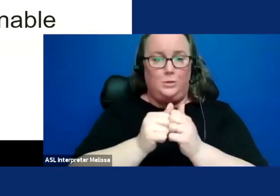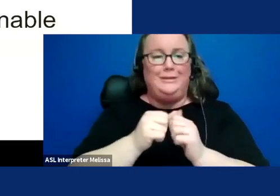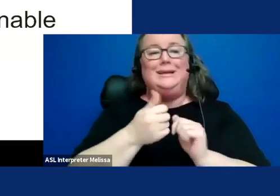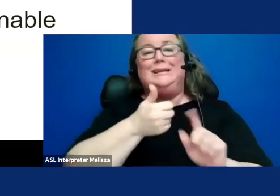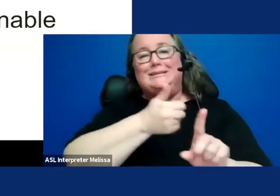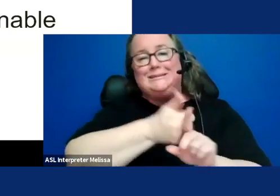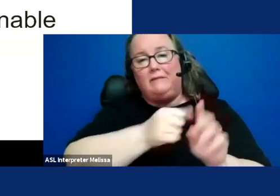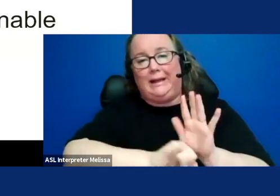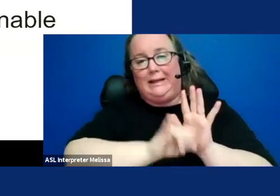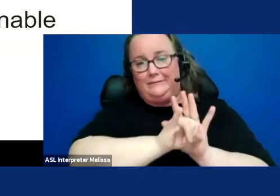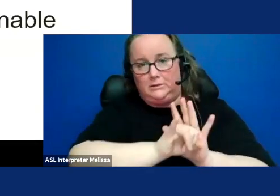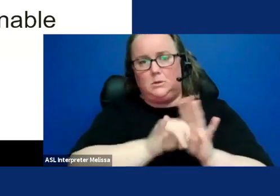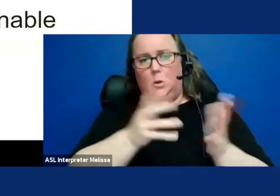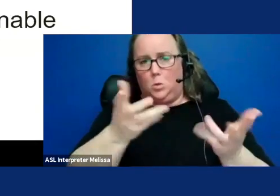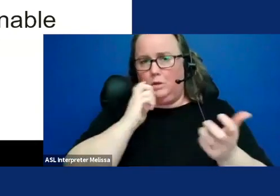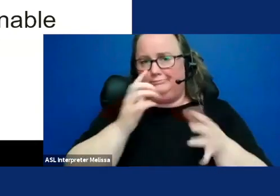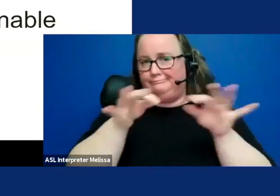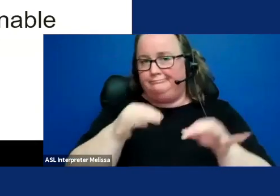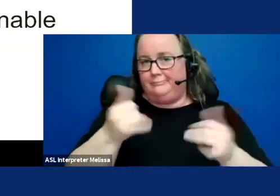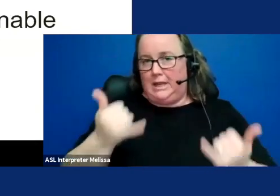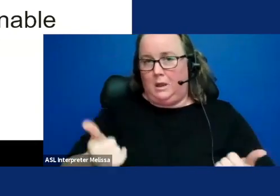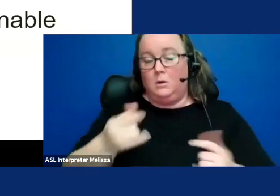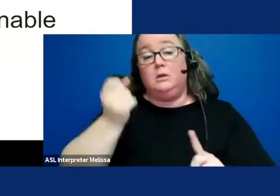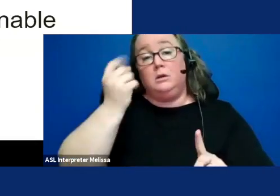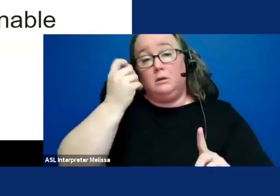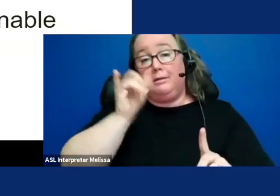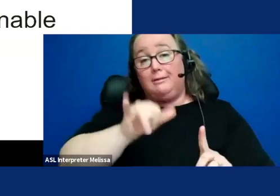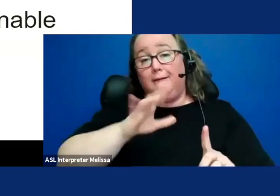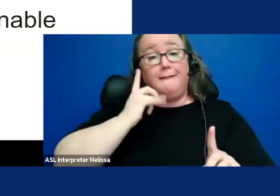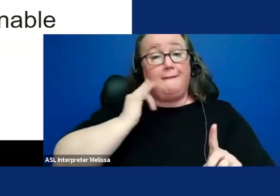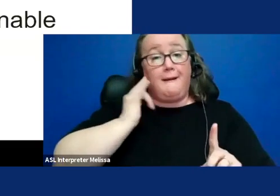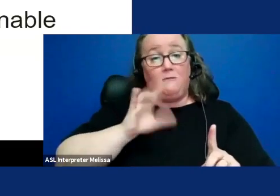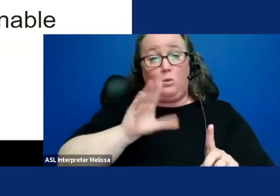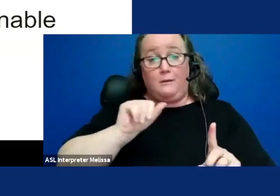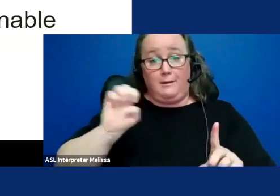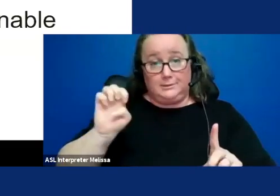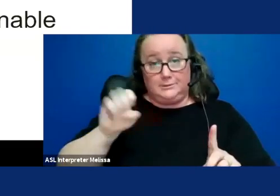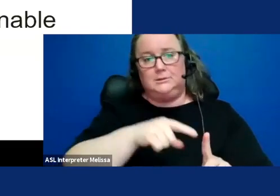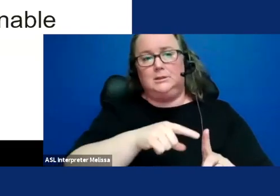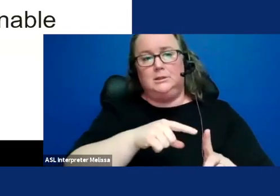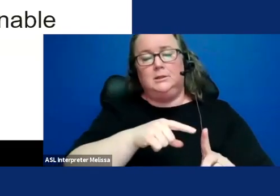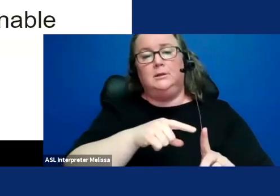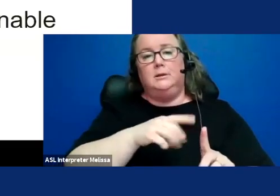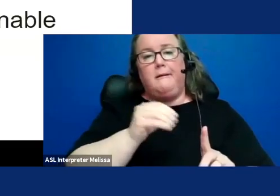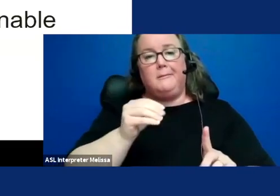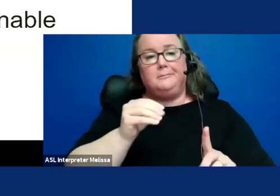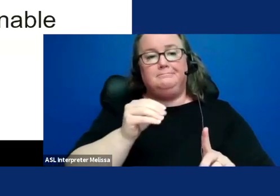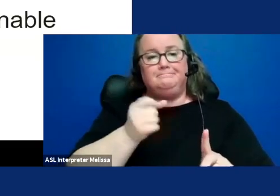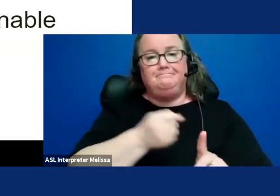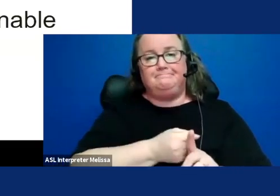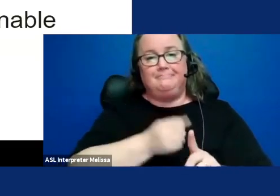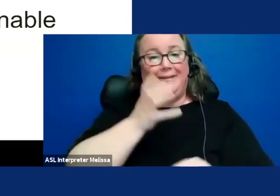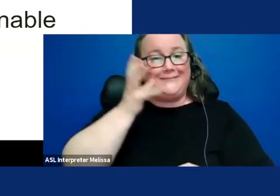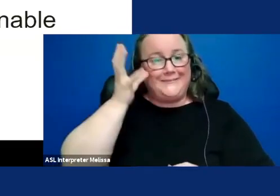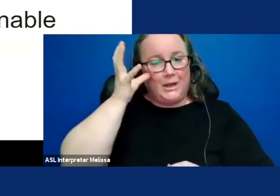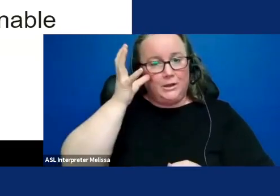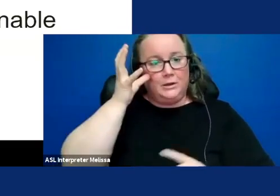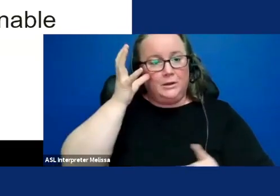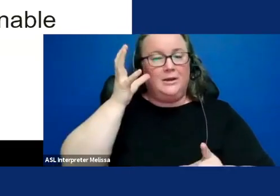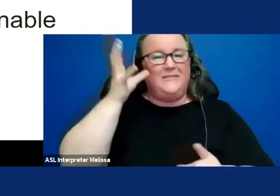This is a California case, and in this case, there was a father who the court was concerned about mental health conditions,